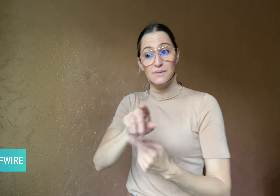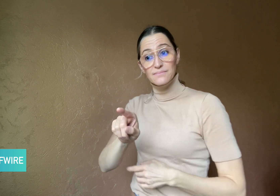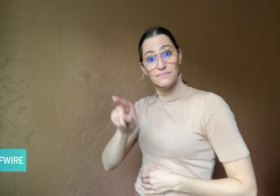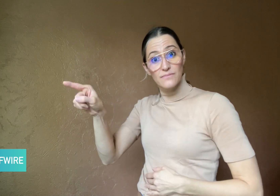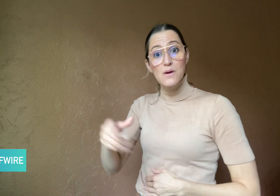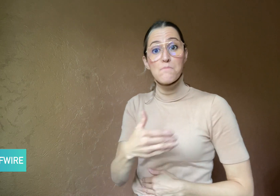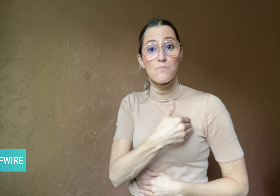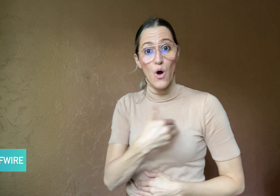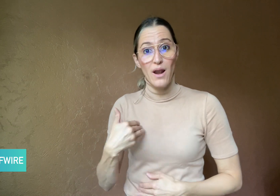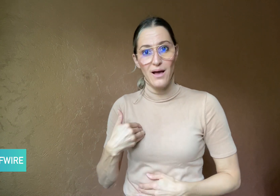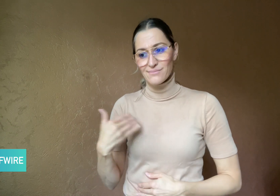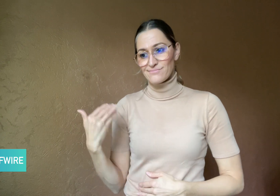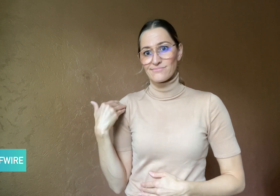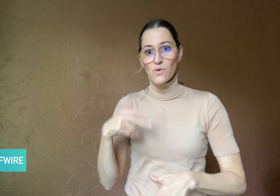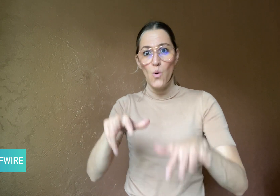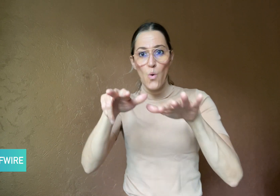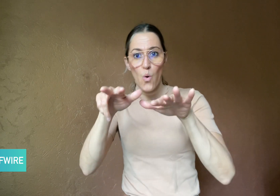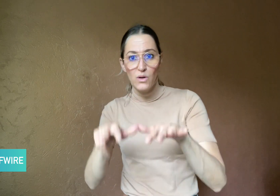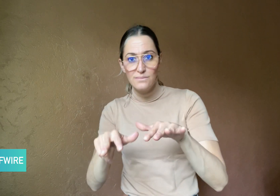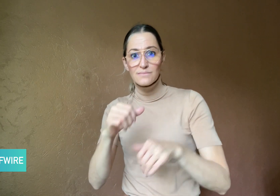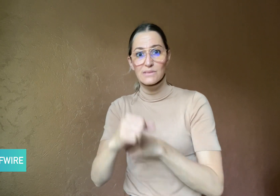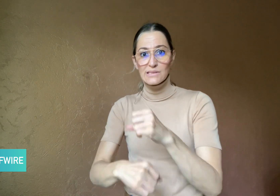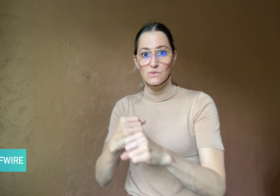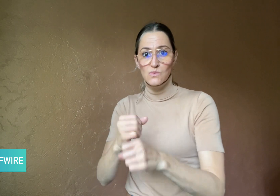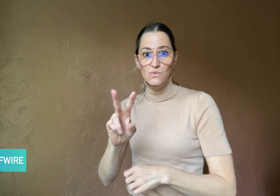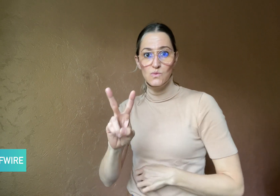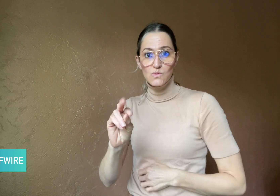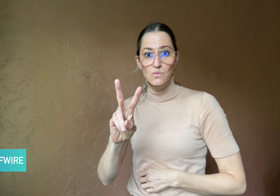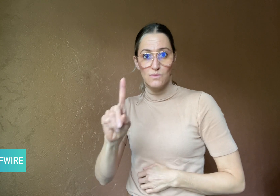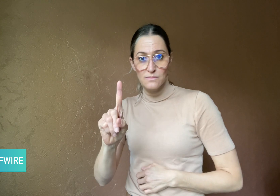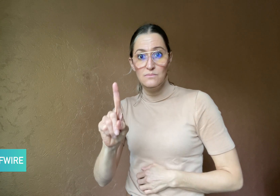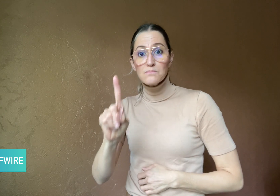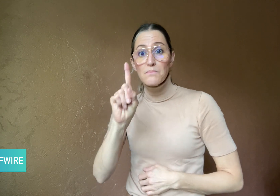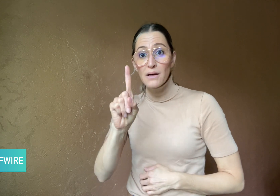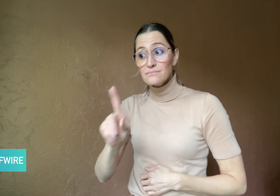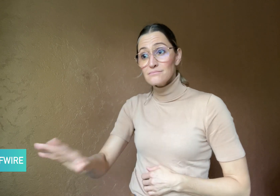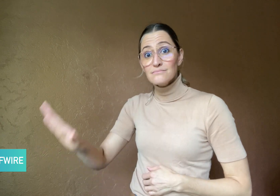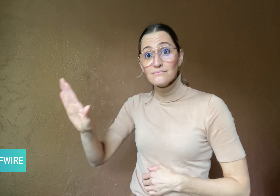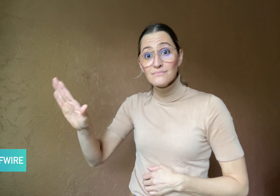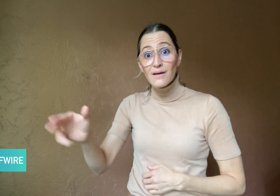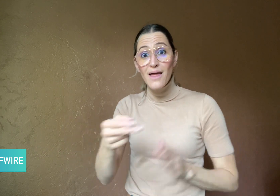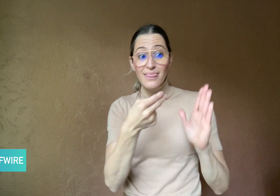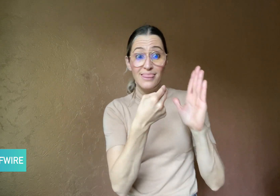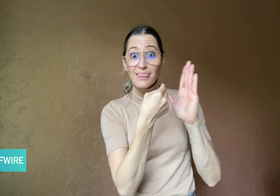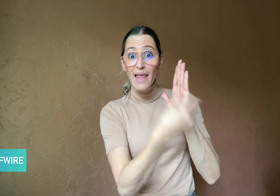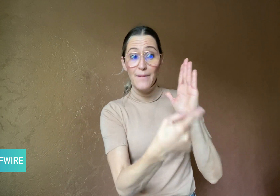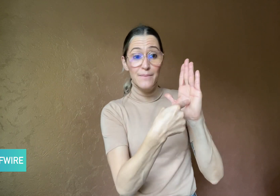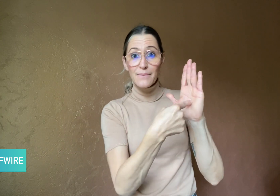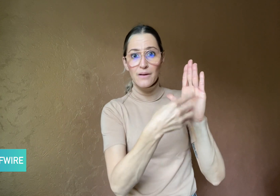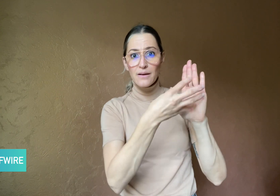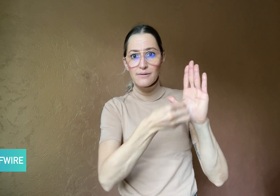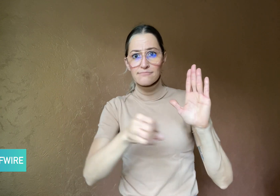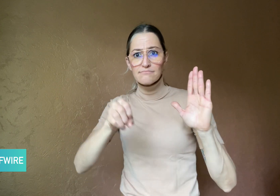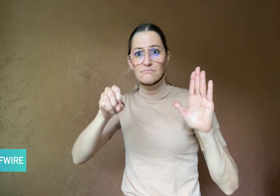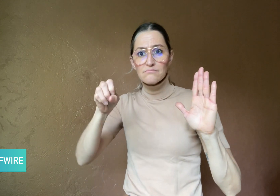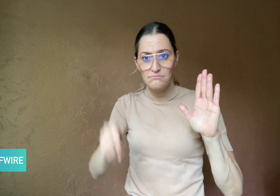in Poland in August 2021. The All Indian Sports Council